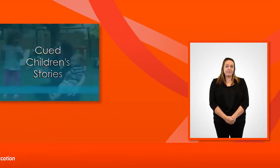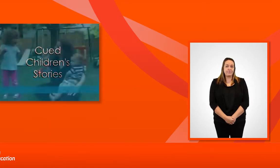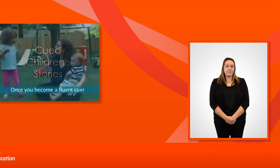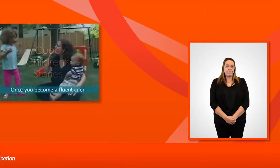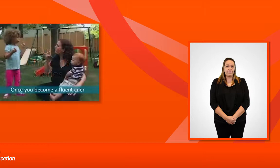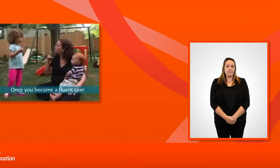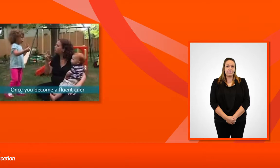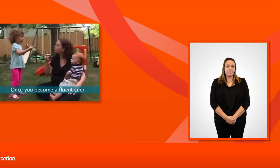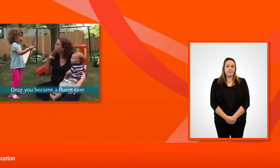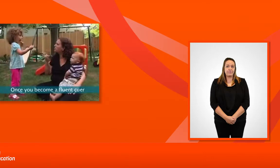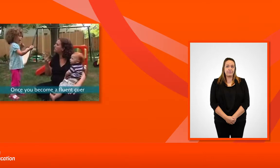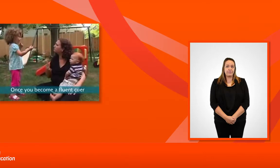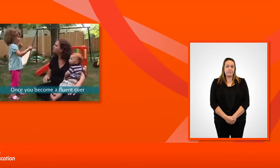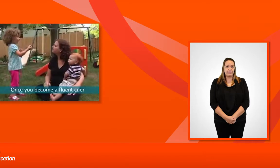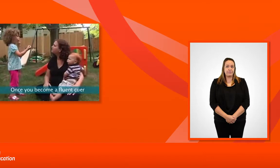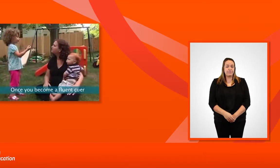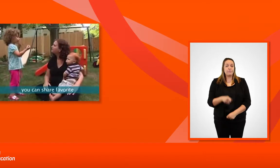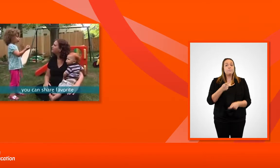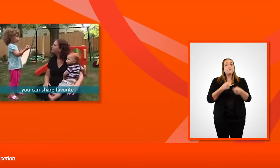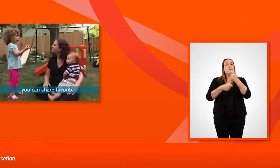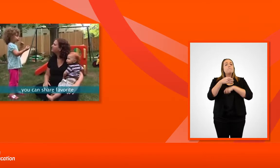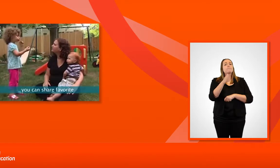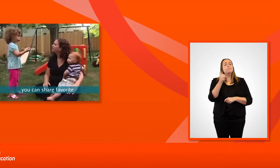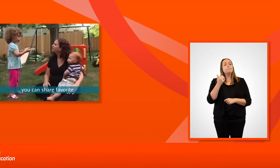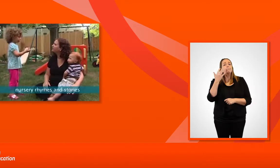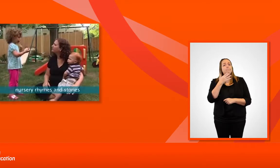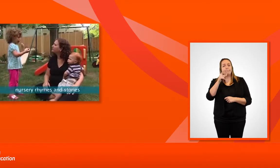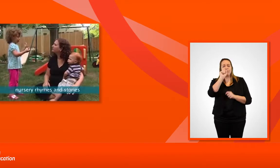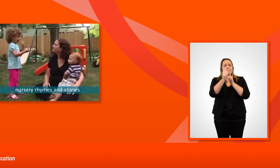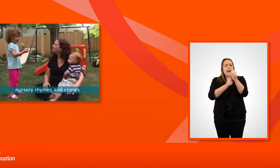Once you become a fluent cuer, you can share favourite nursery rhymes and stories